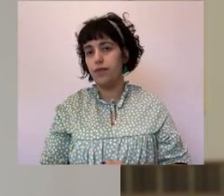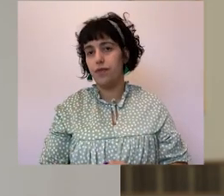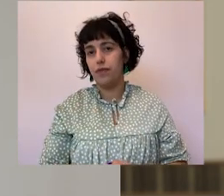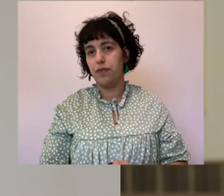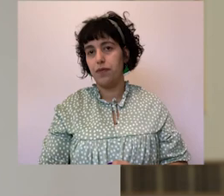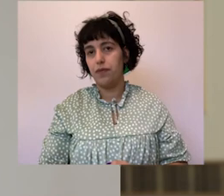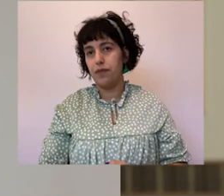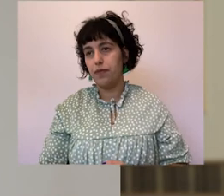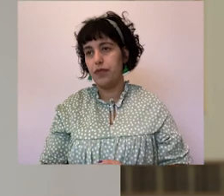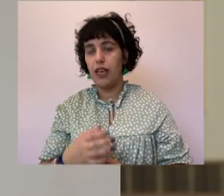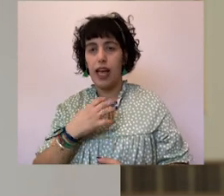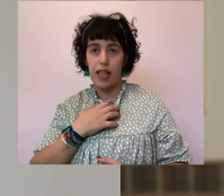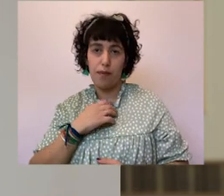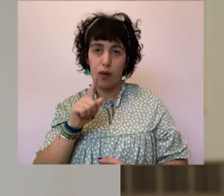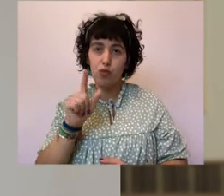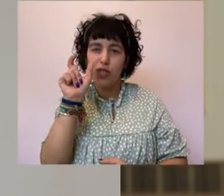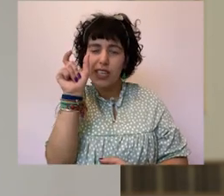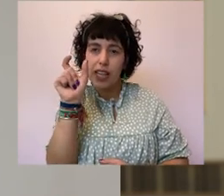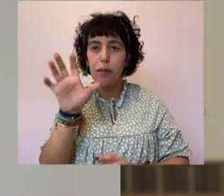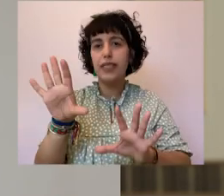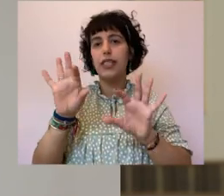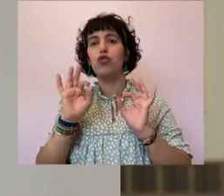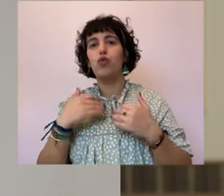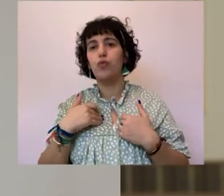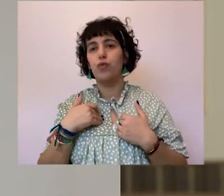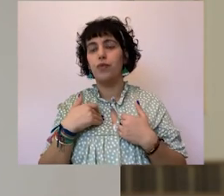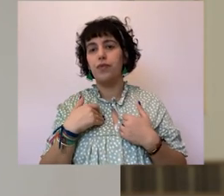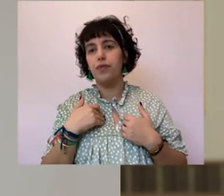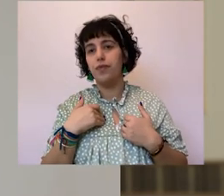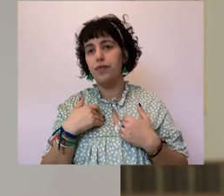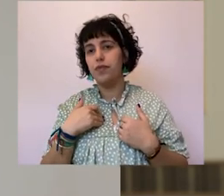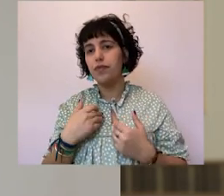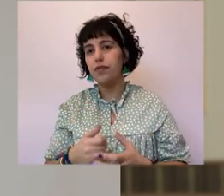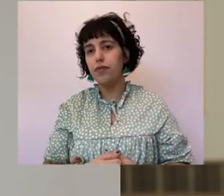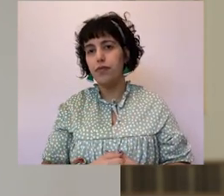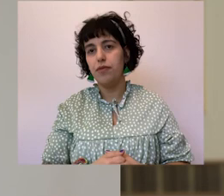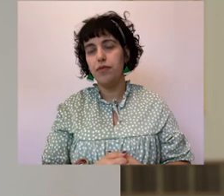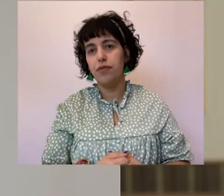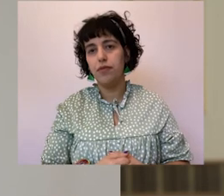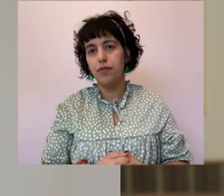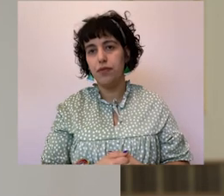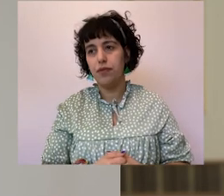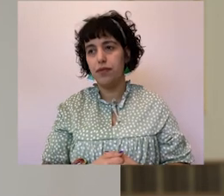I have identified this sentence considered insulting as identity to myself.